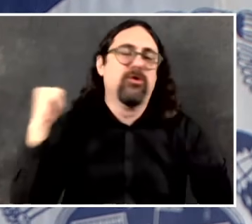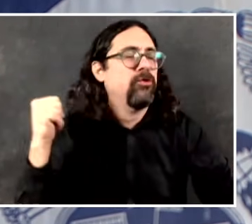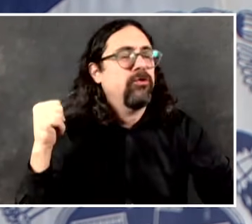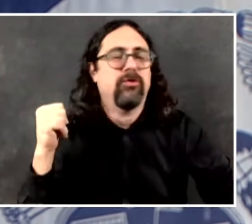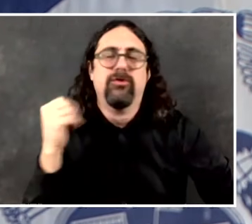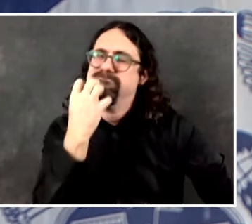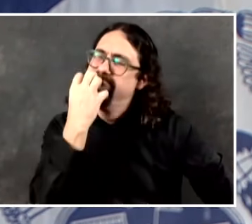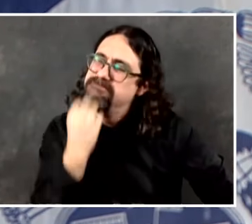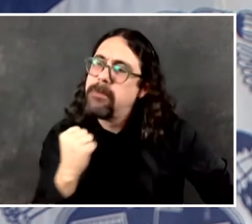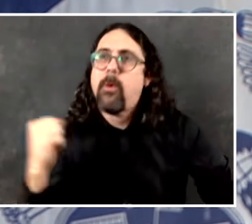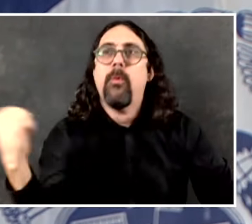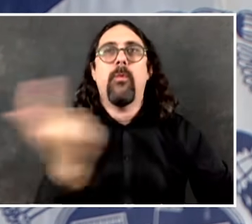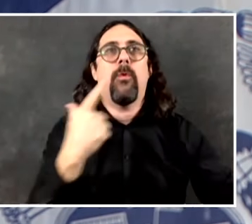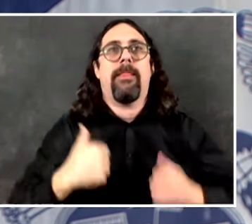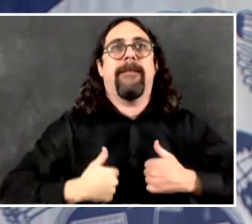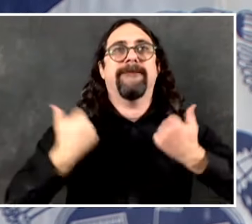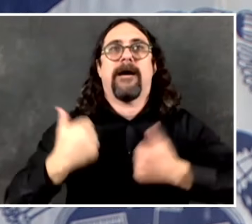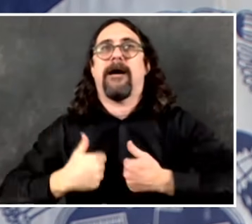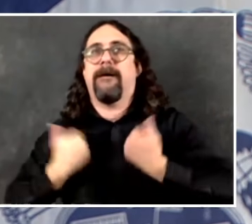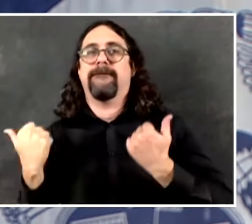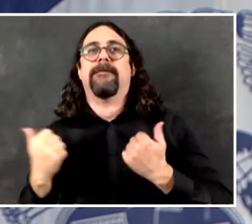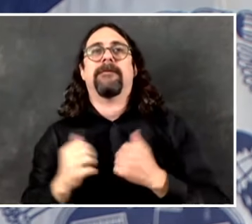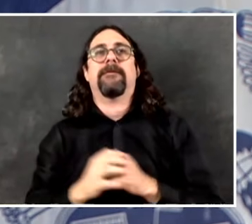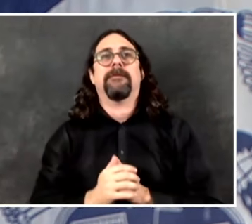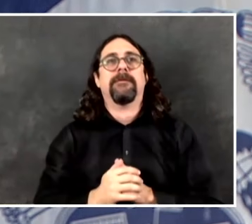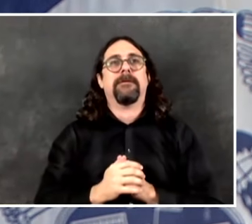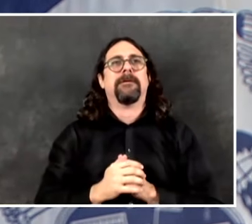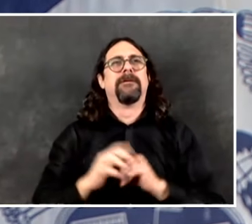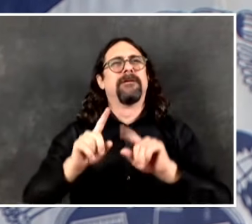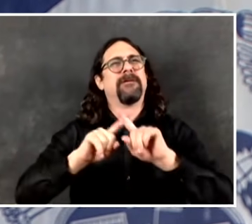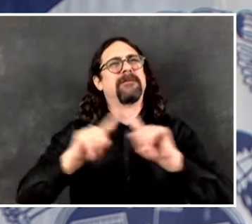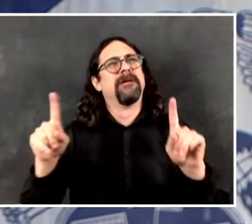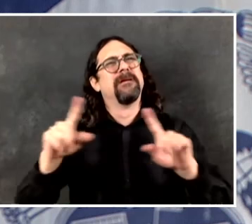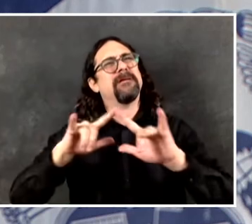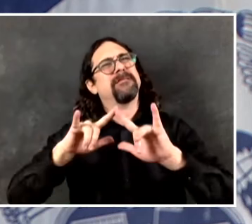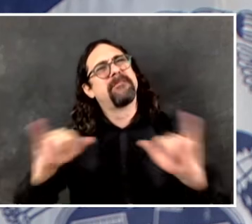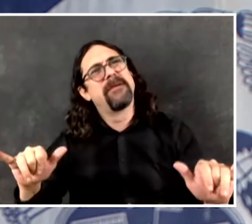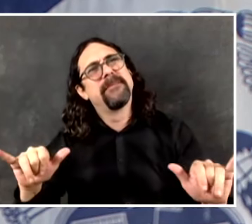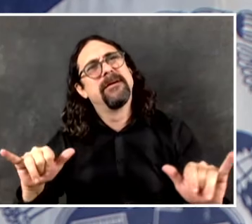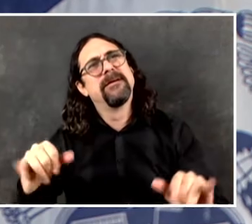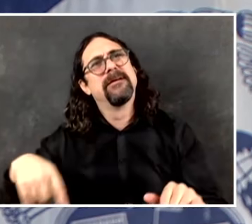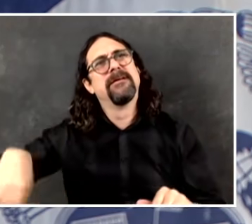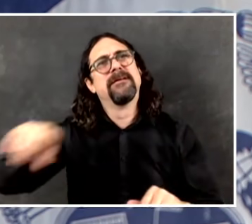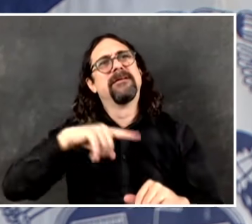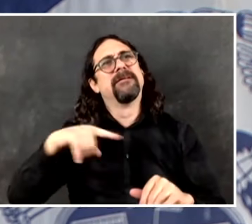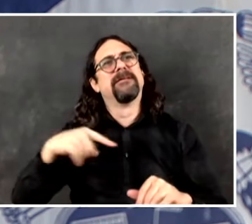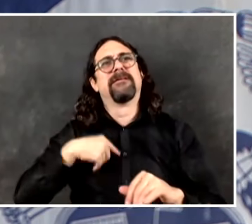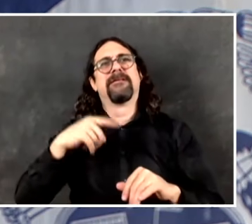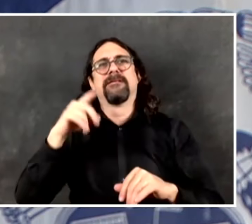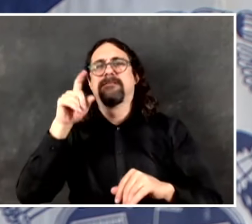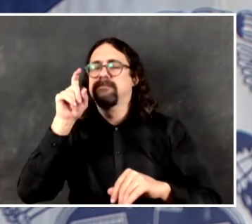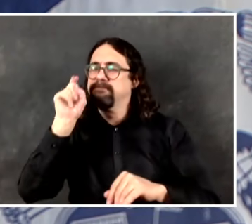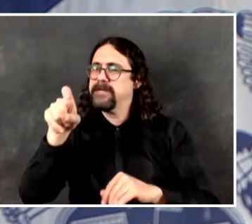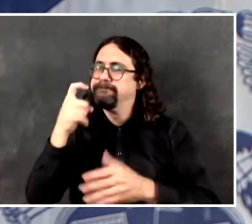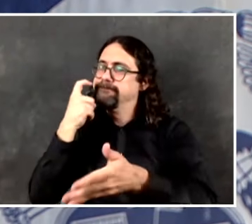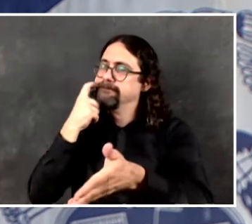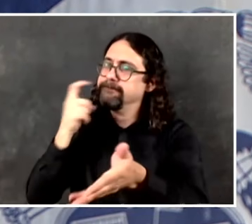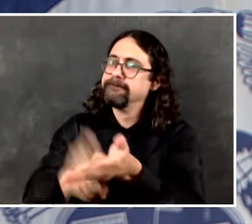US. I'LL TALK ABOUT THAT. AND THEN WE HAVE TO FOCUS ON THESE DISPARITIES IN